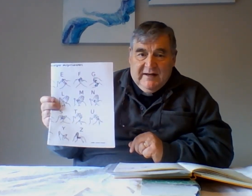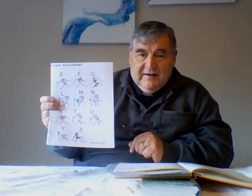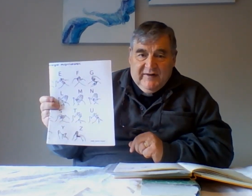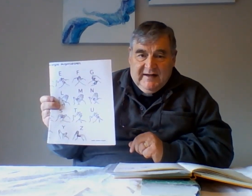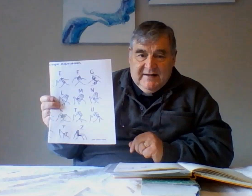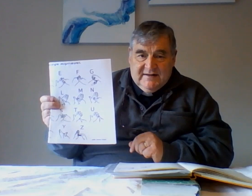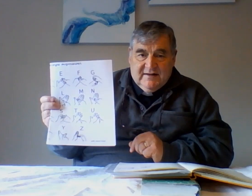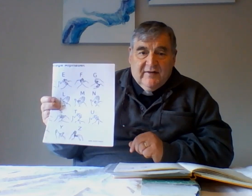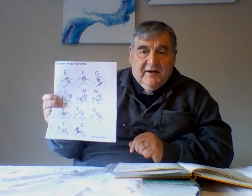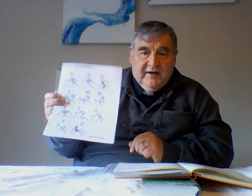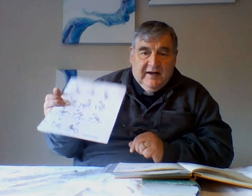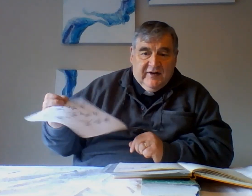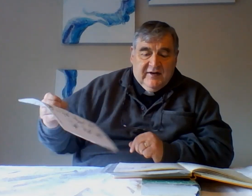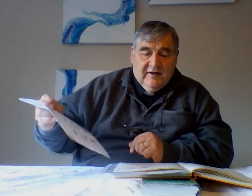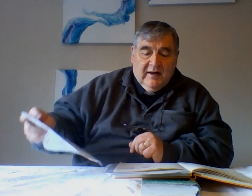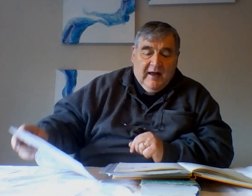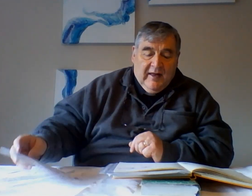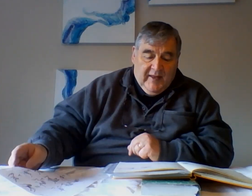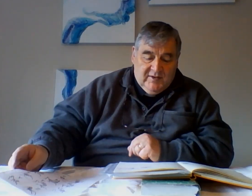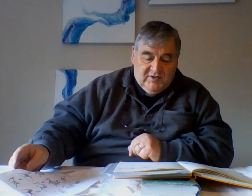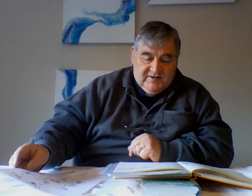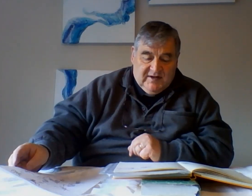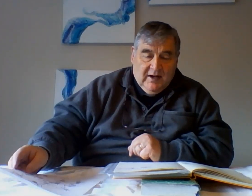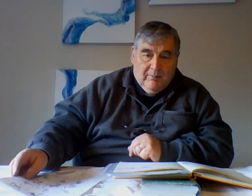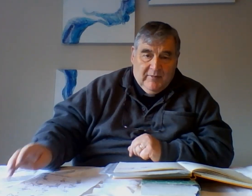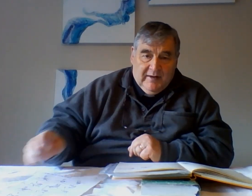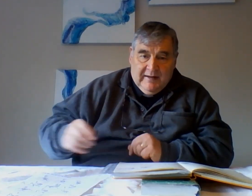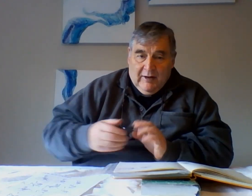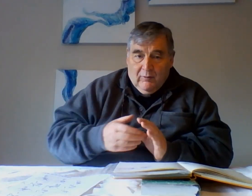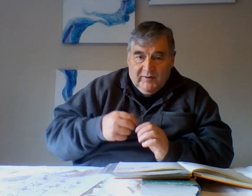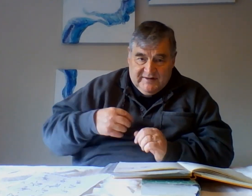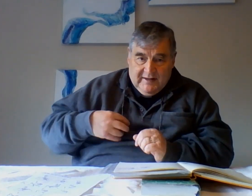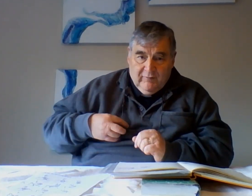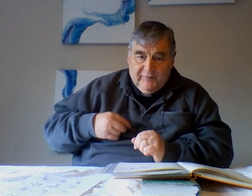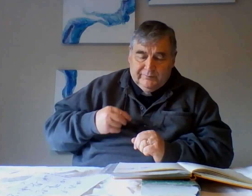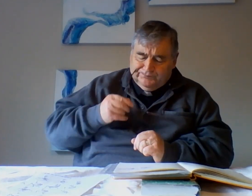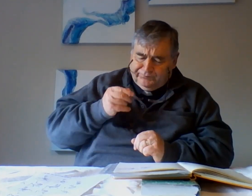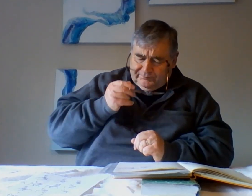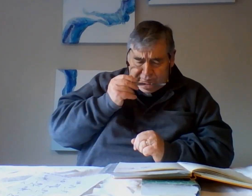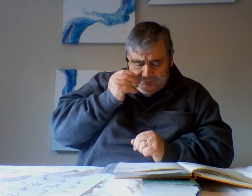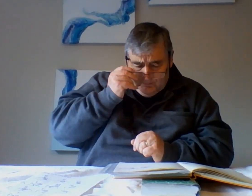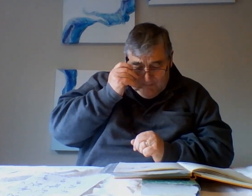of these as are needed and then just come and help yourself.